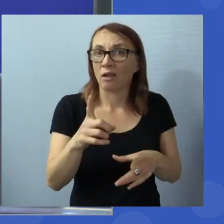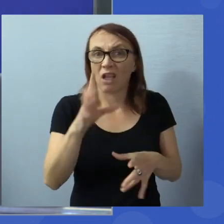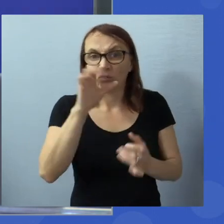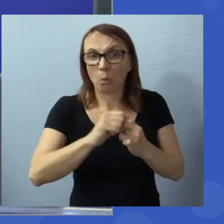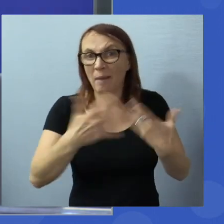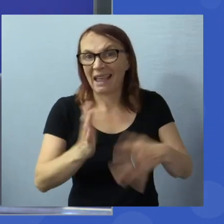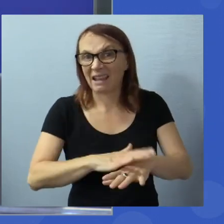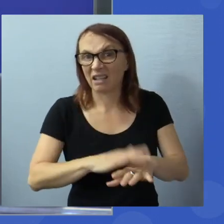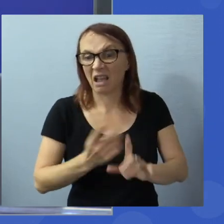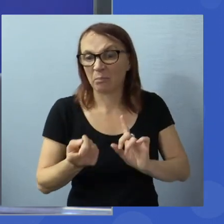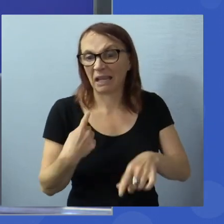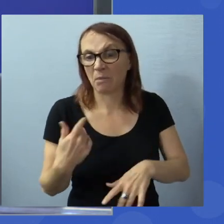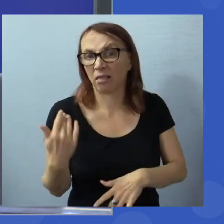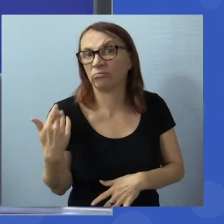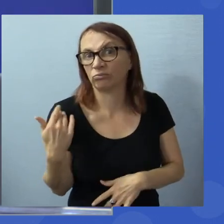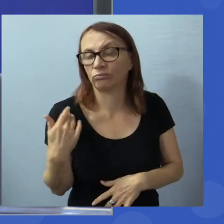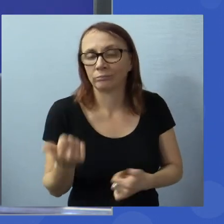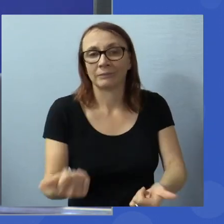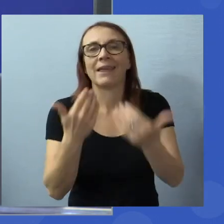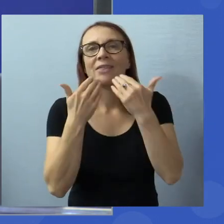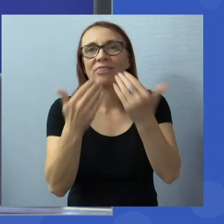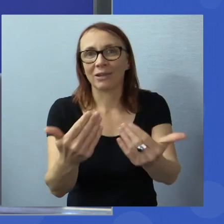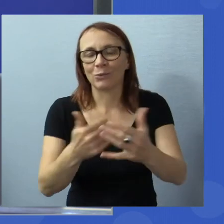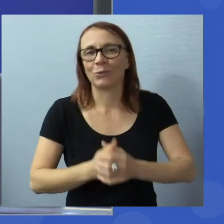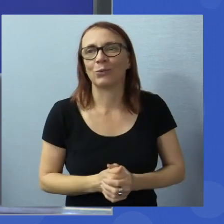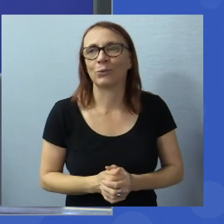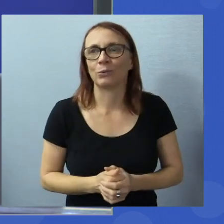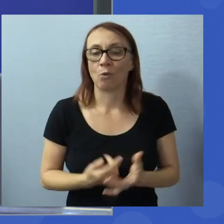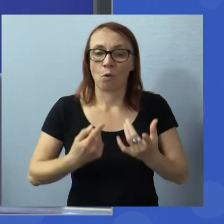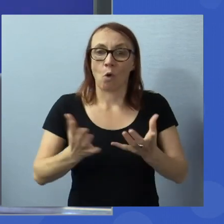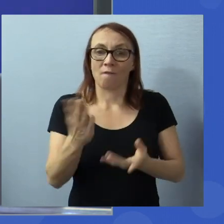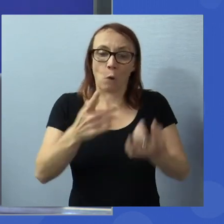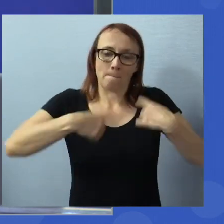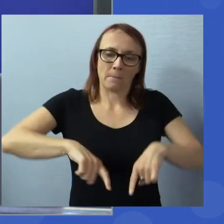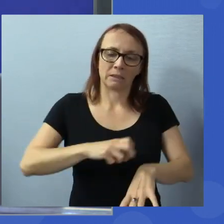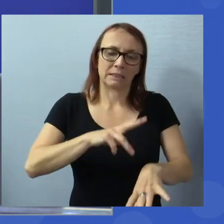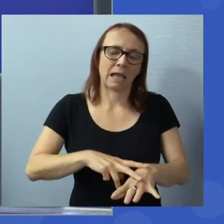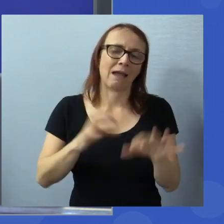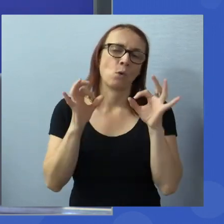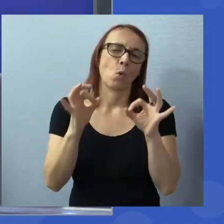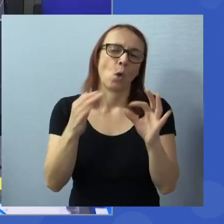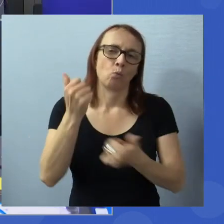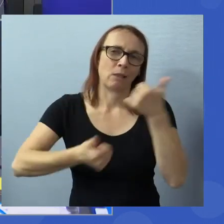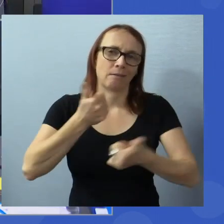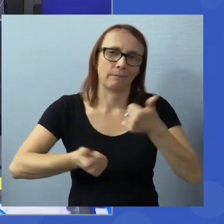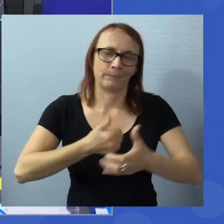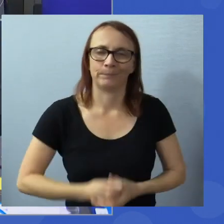about it as well okay so thank you very much but again from me and the secretary fantastic weekend really well